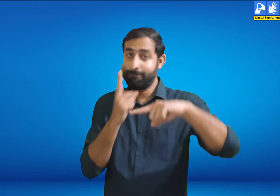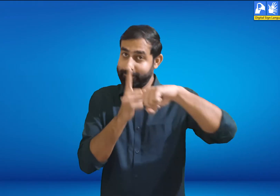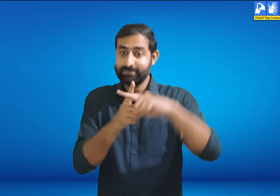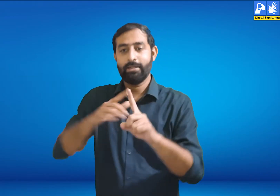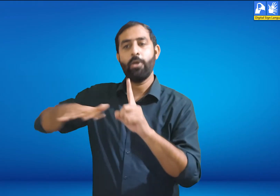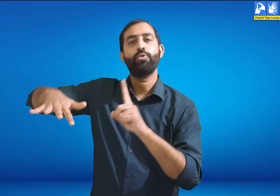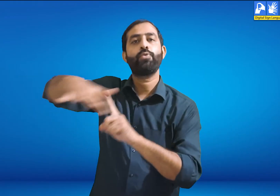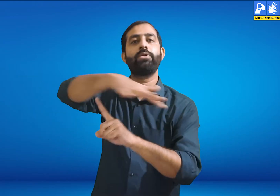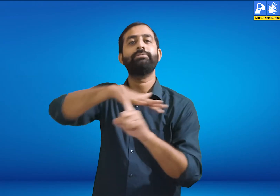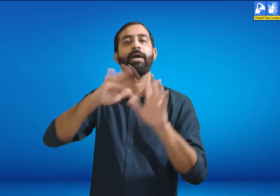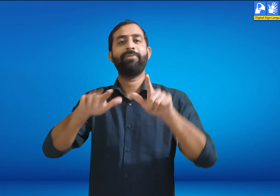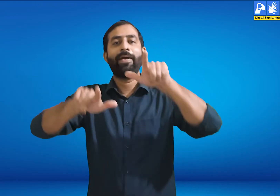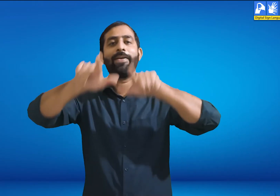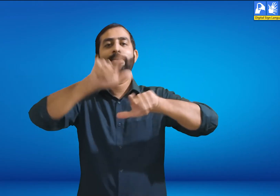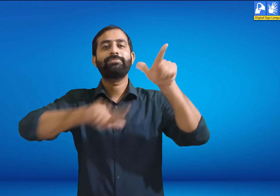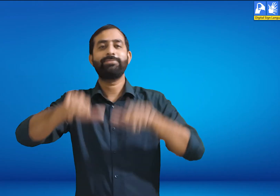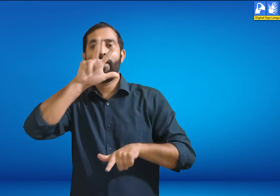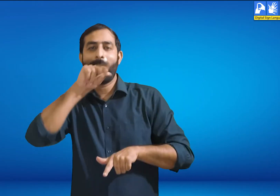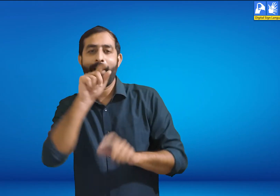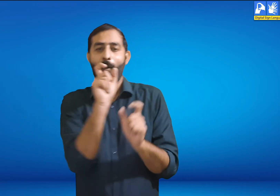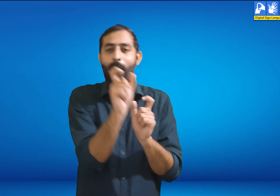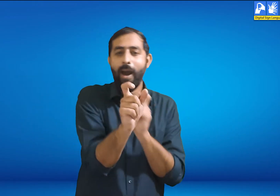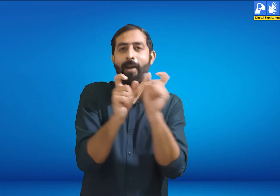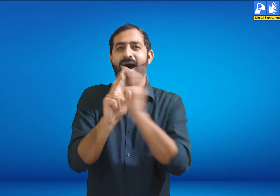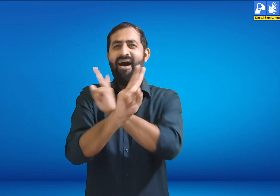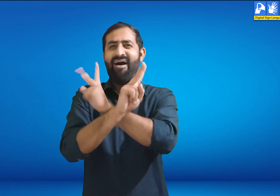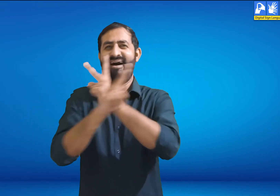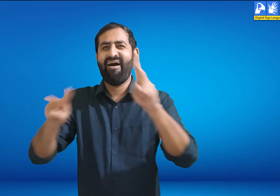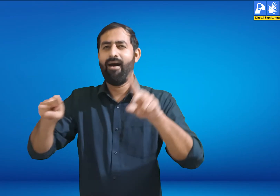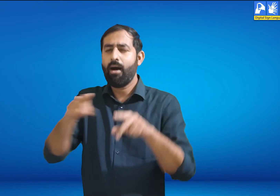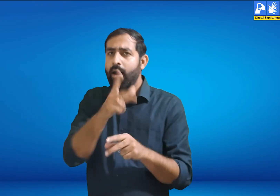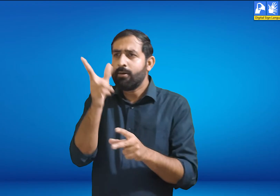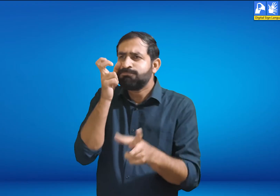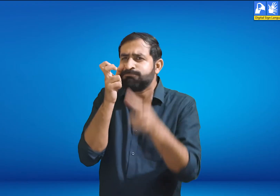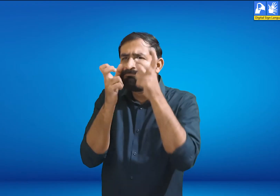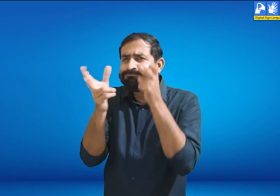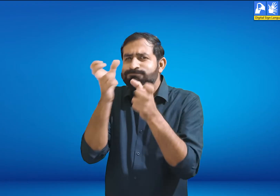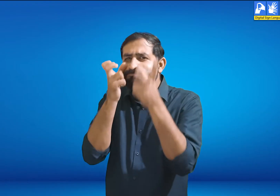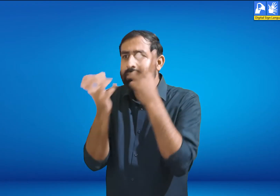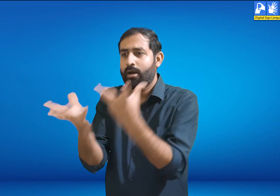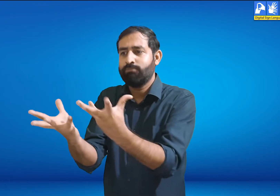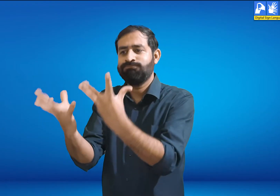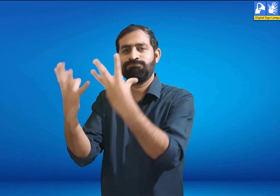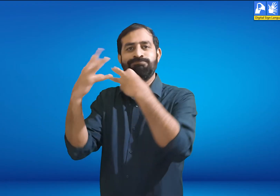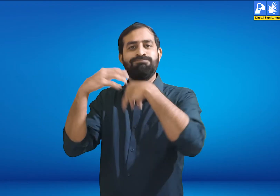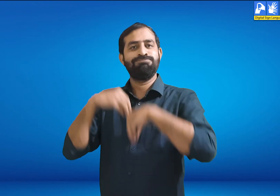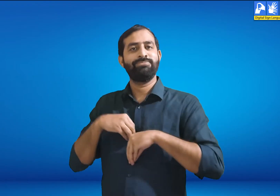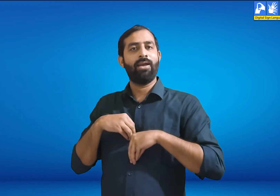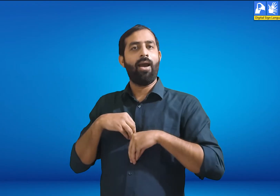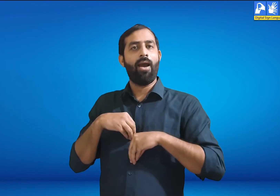Hence, the environment plays an important role in language acquisition.